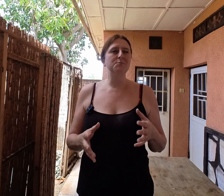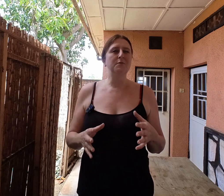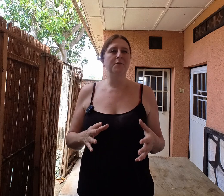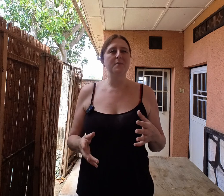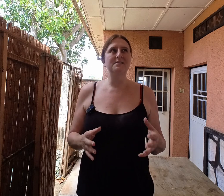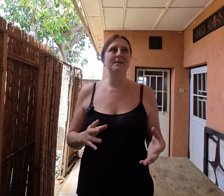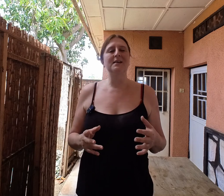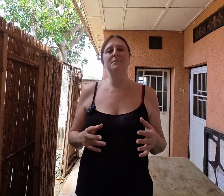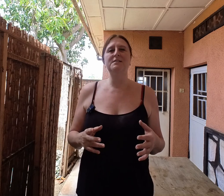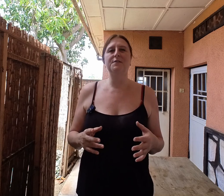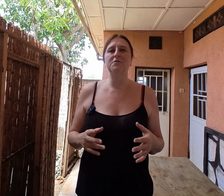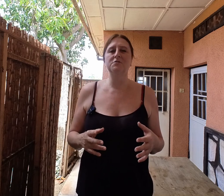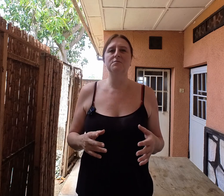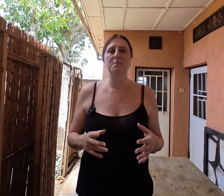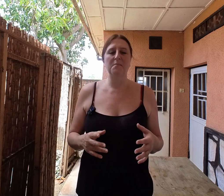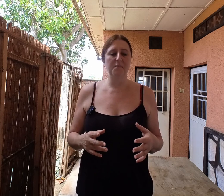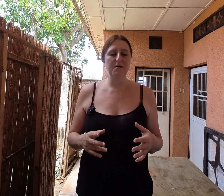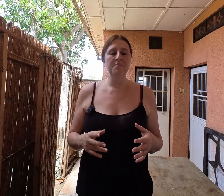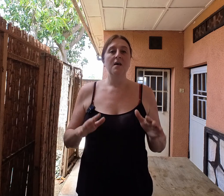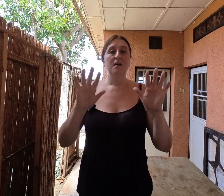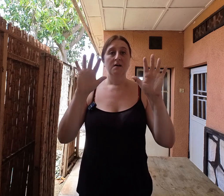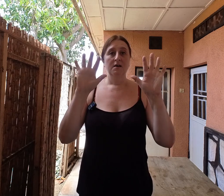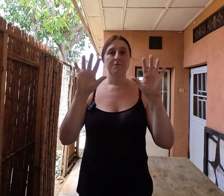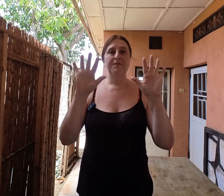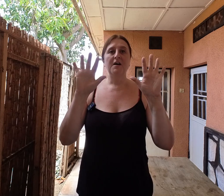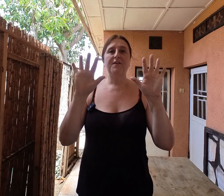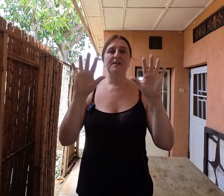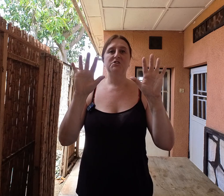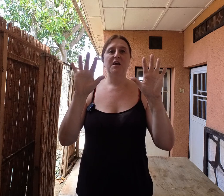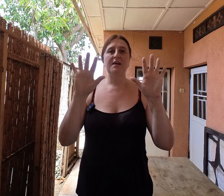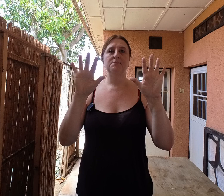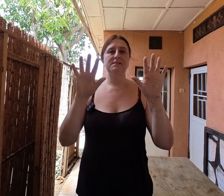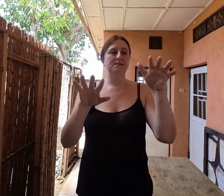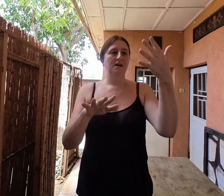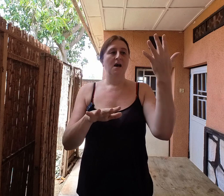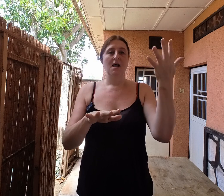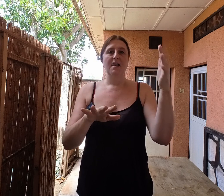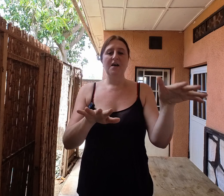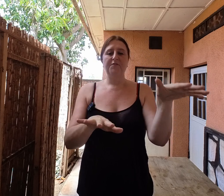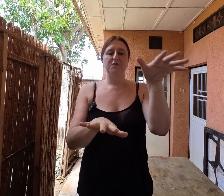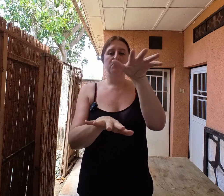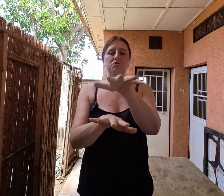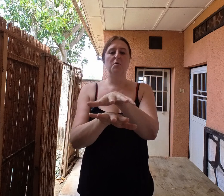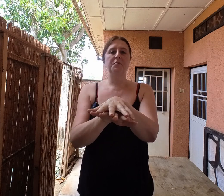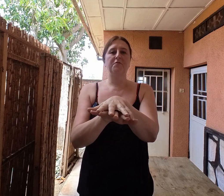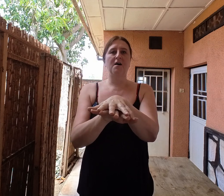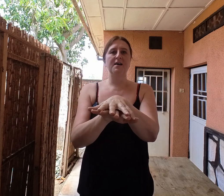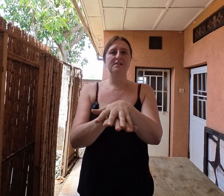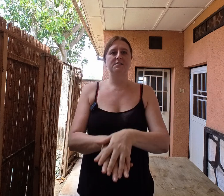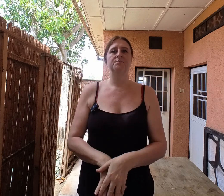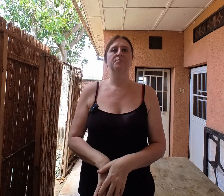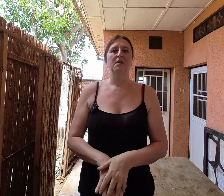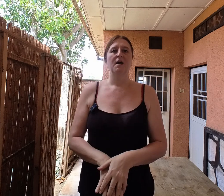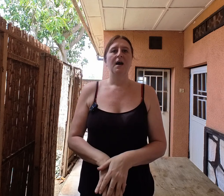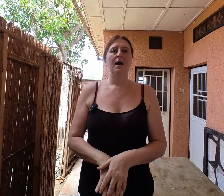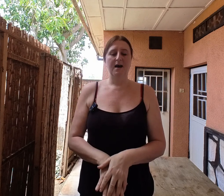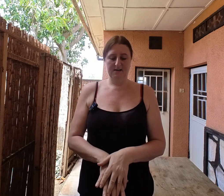this one for me is a little bit difficult to remember. 5 handshapes, left on top of right,